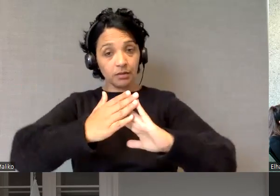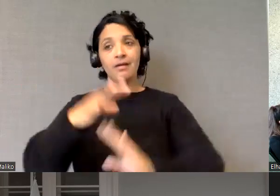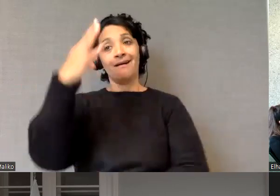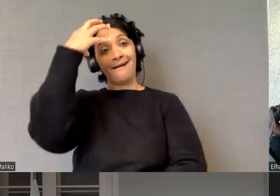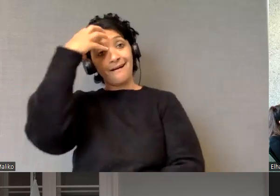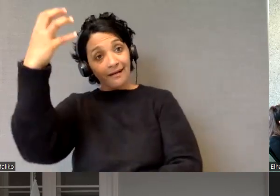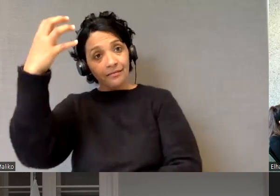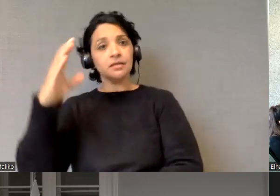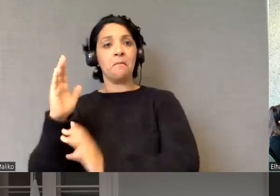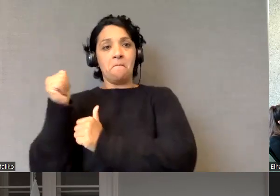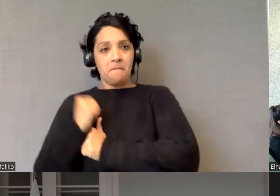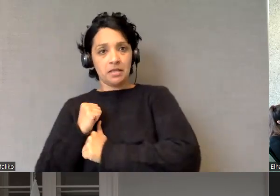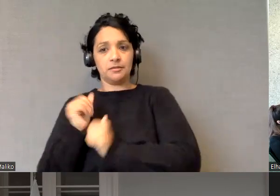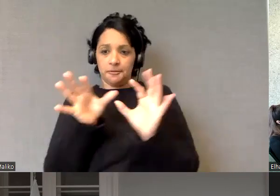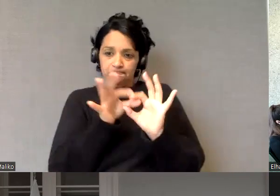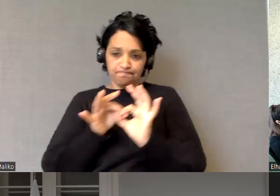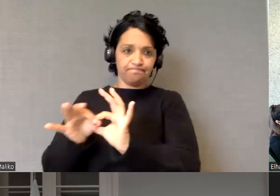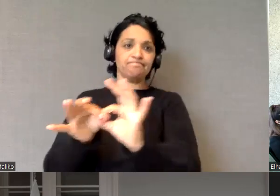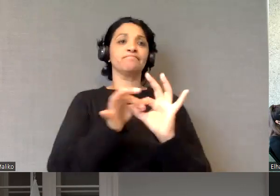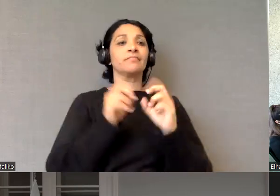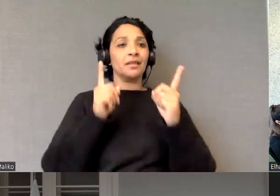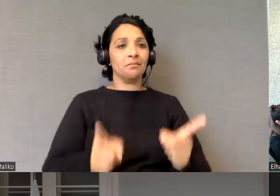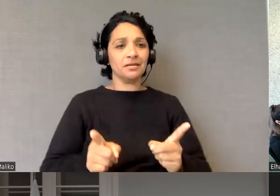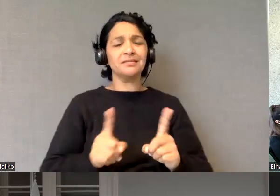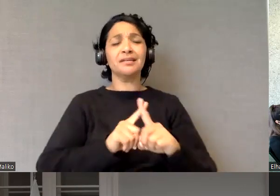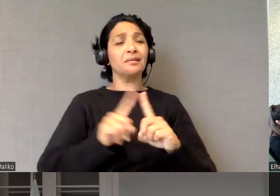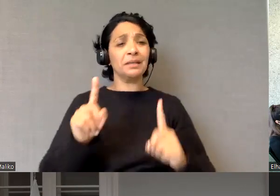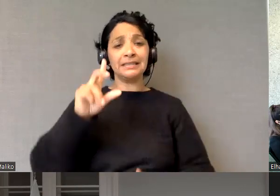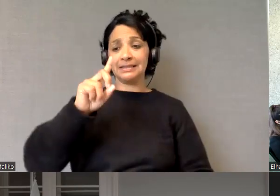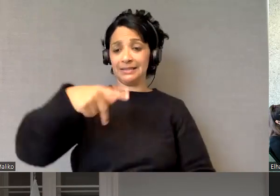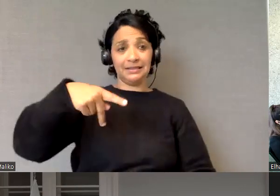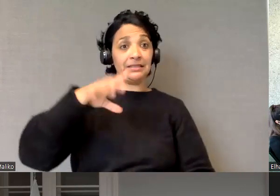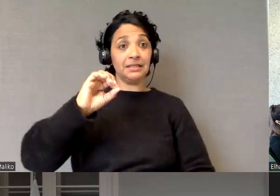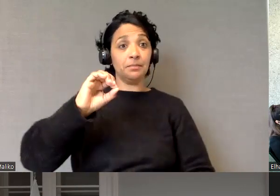but very often as part of civil society, organisations of persons with disabilities are not included,